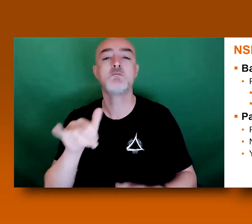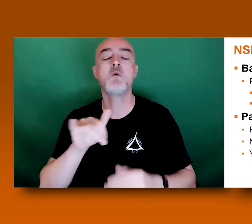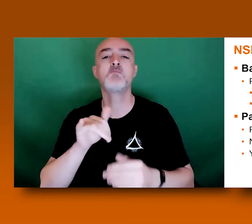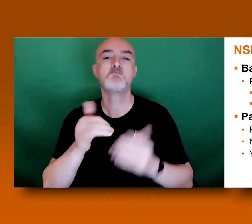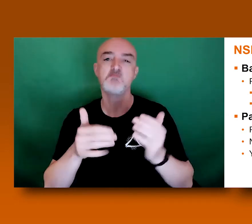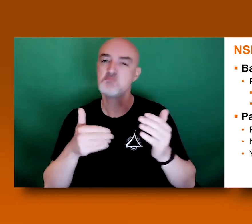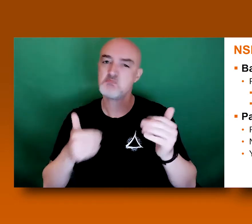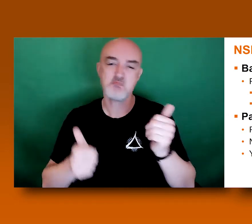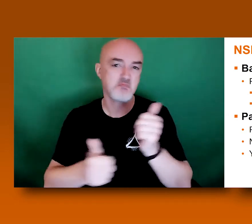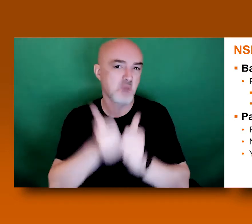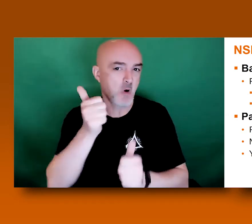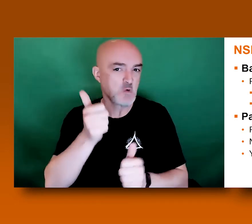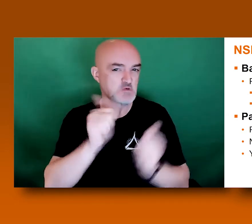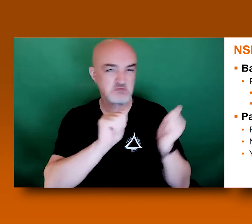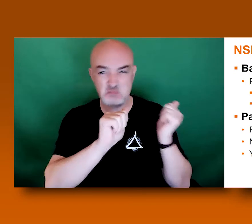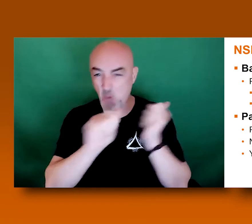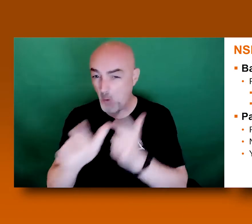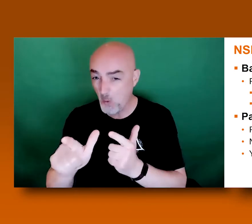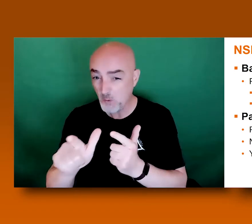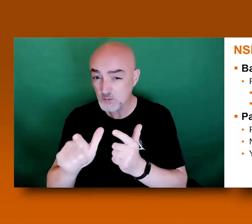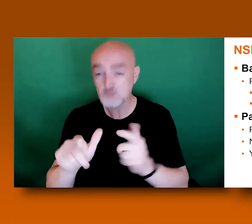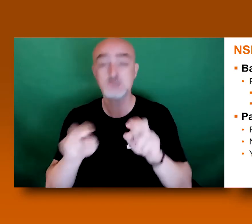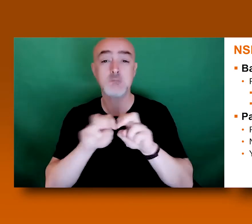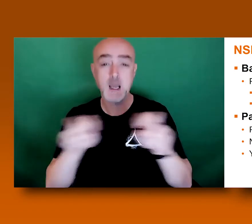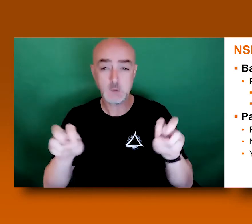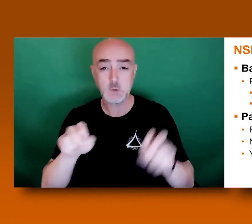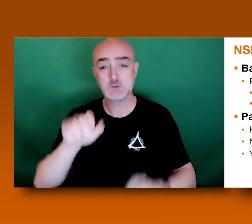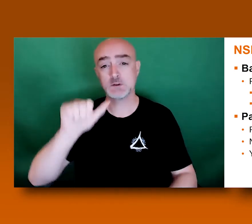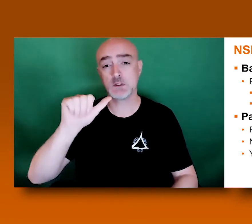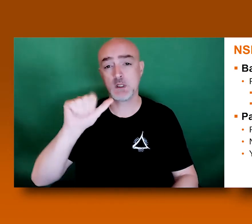The panels do tend to be ad hoc most of the time.